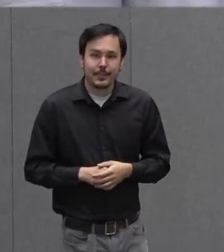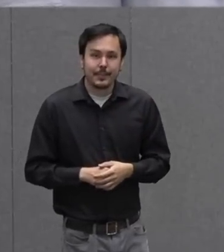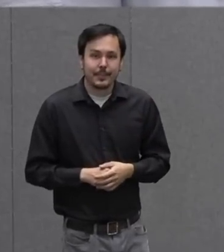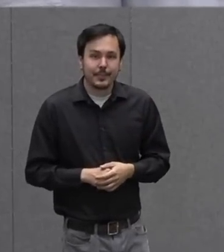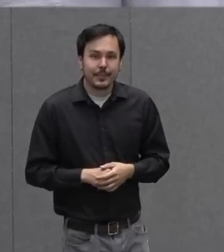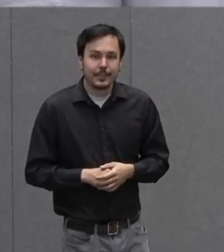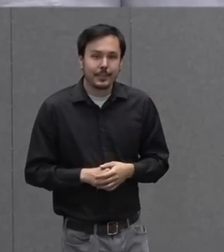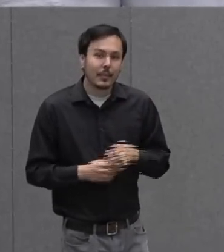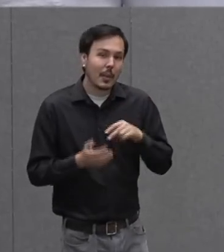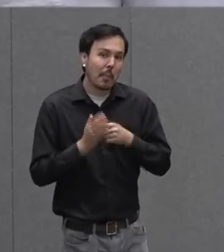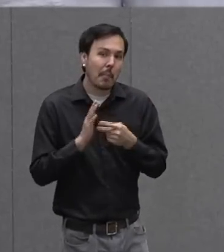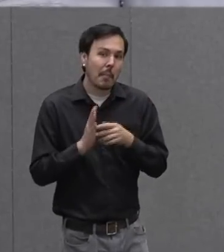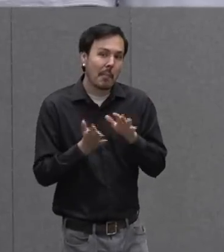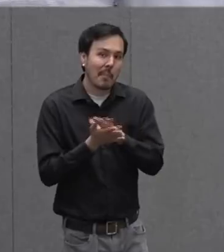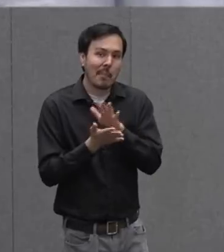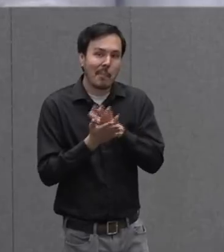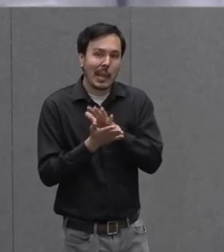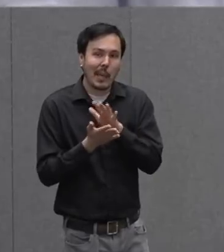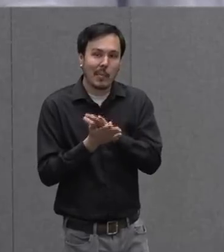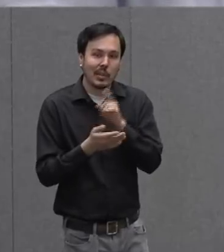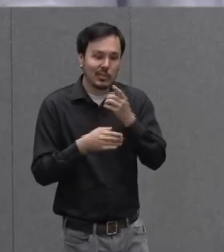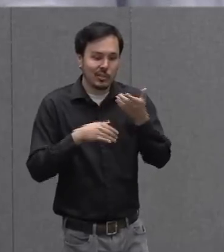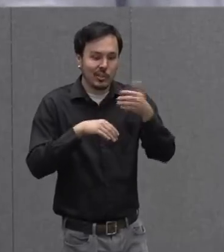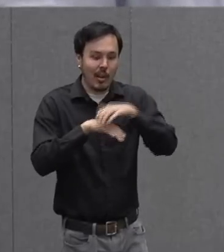So the paper just held down the rock and he was stuck.